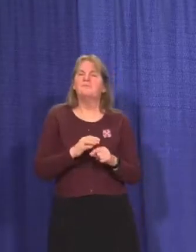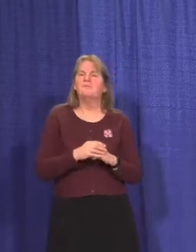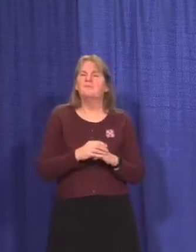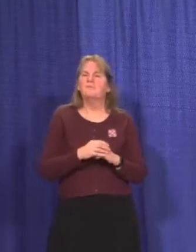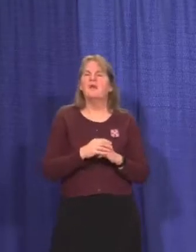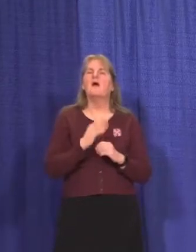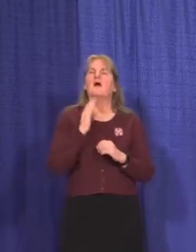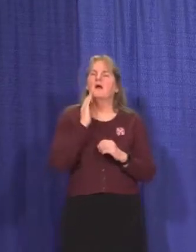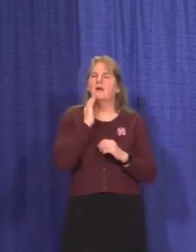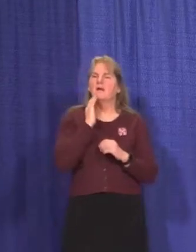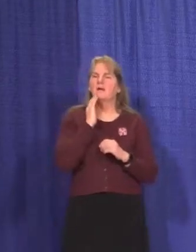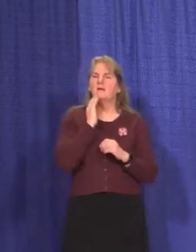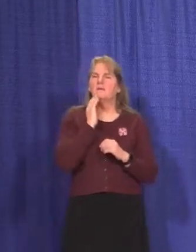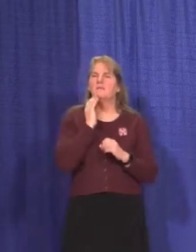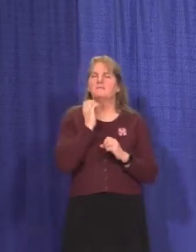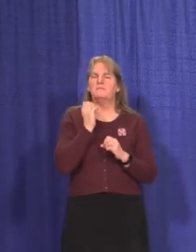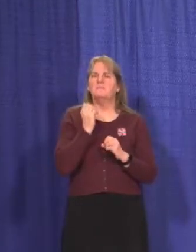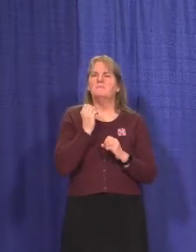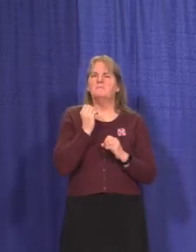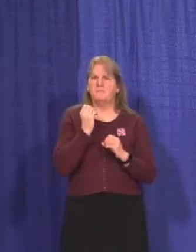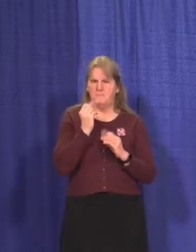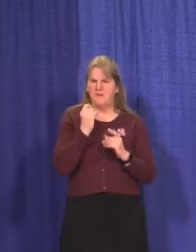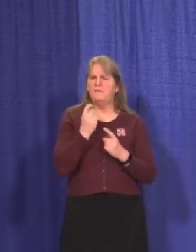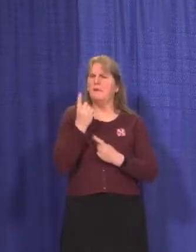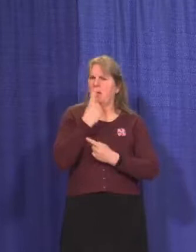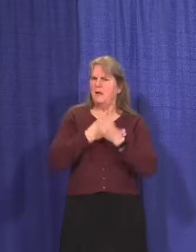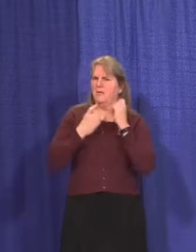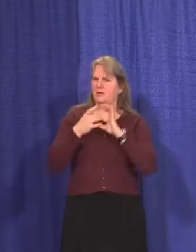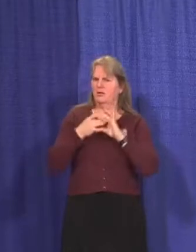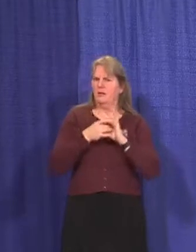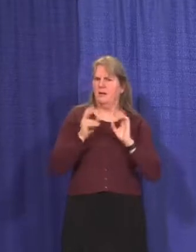questions along the same lines either from individuals or